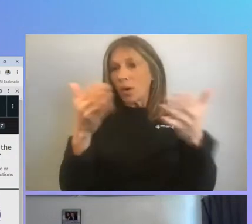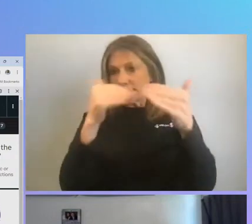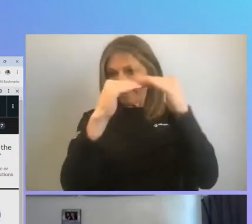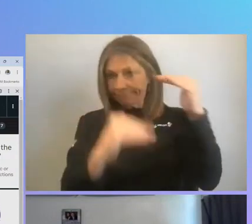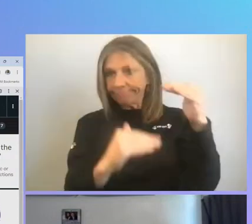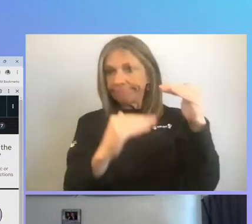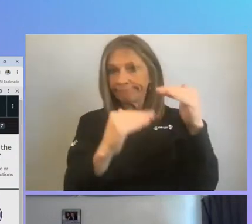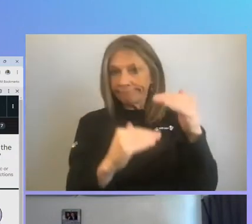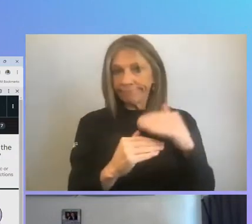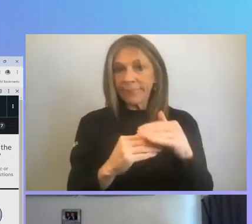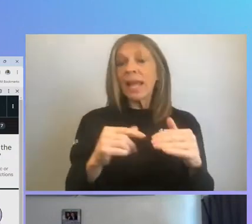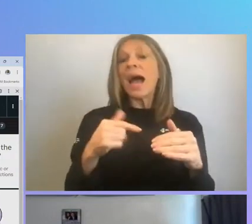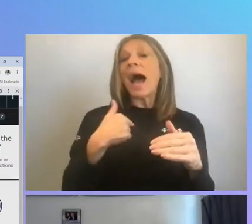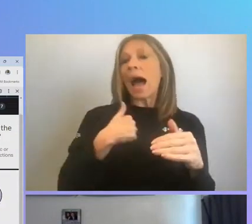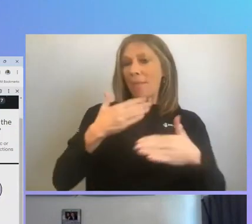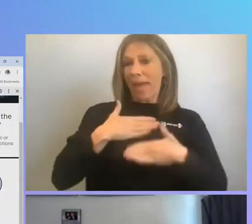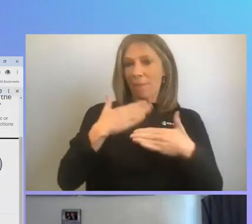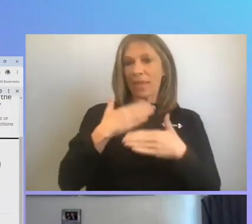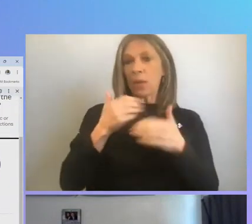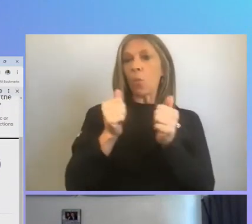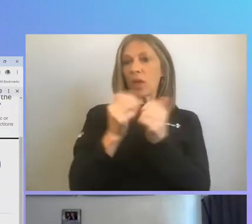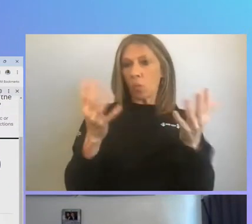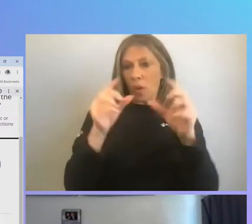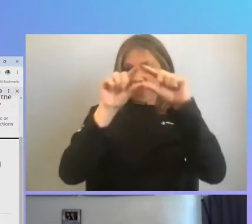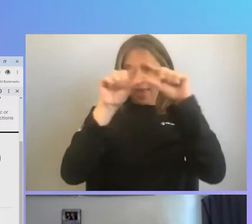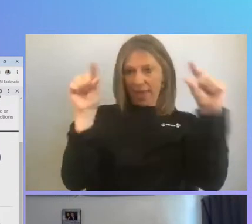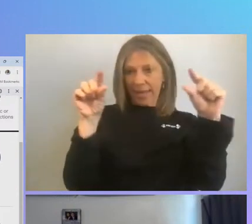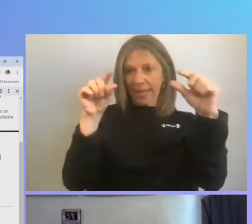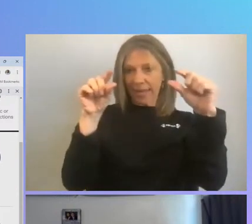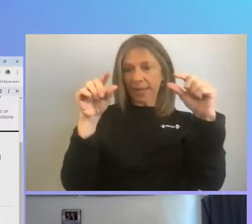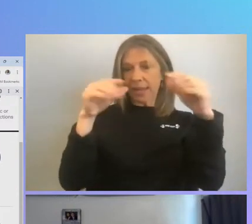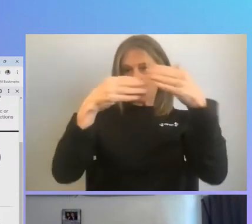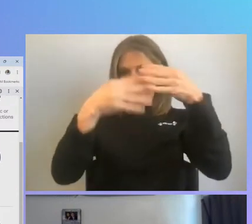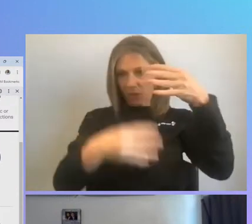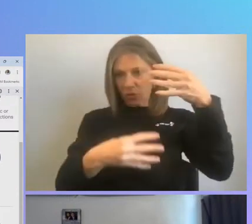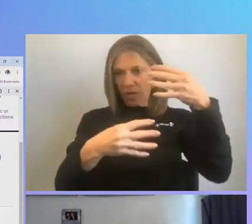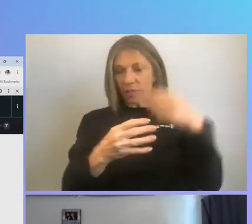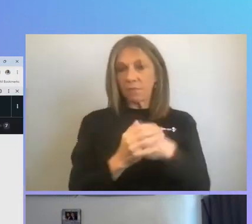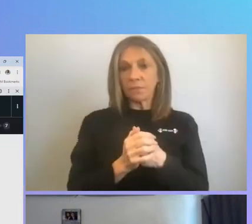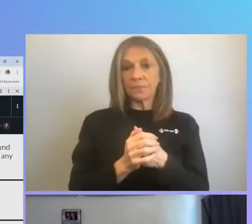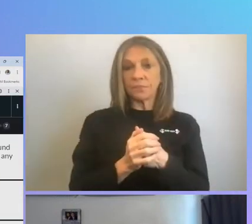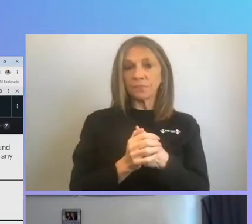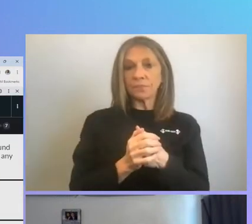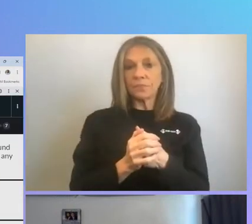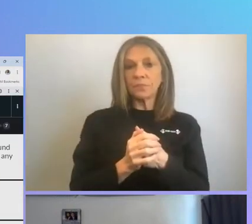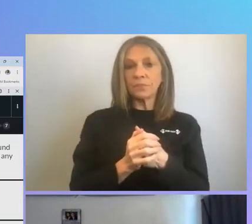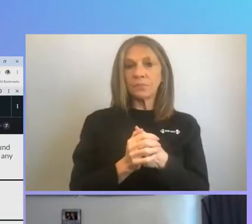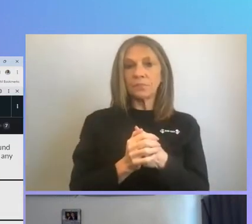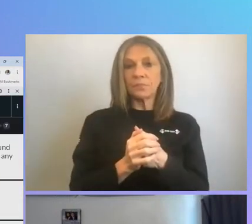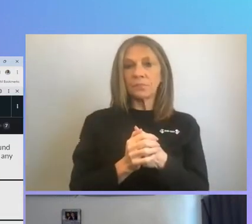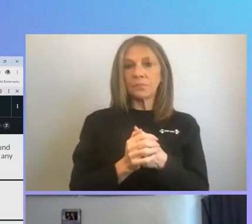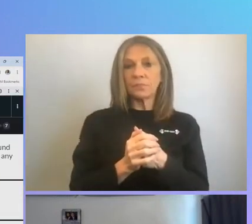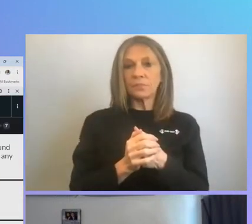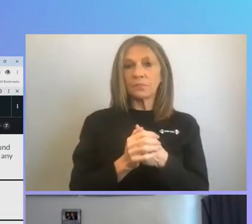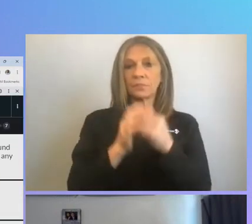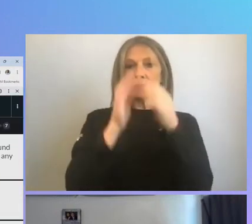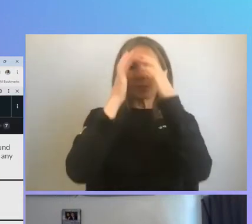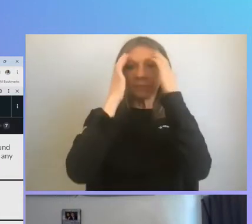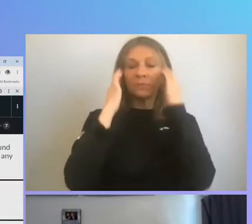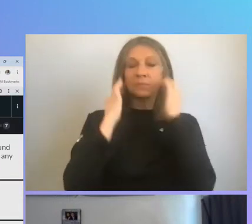I'm happy with what the headings are noted down as. Now the test